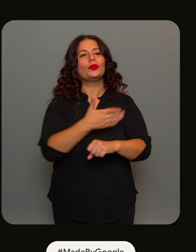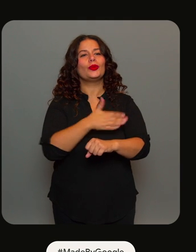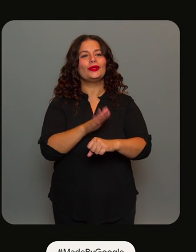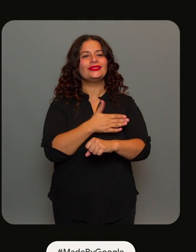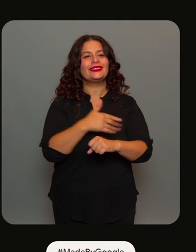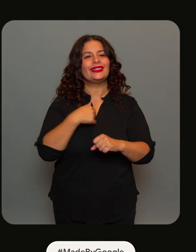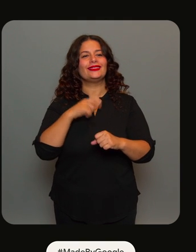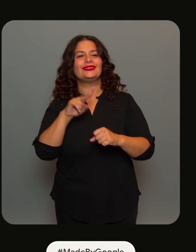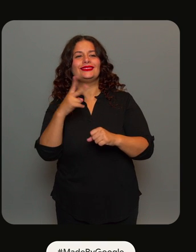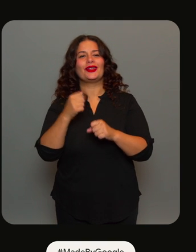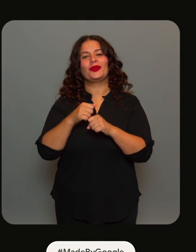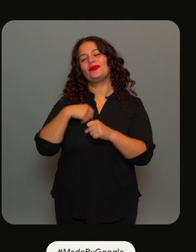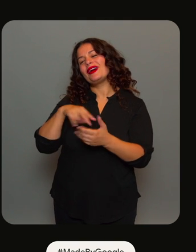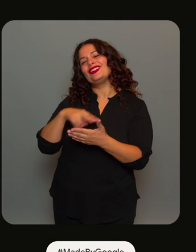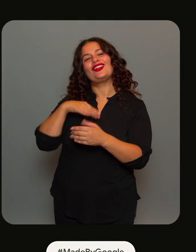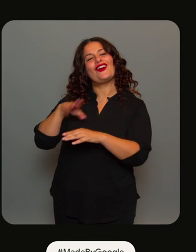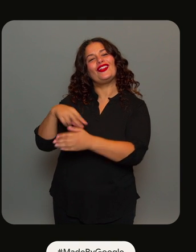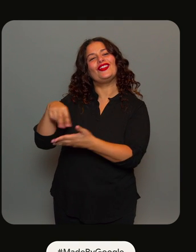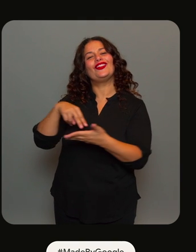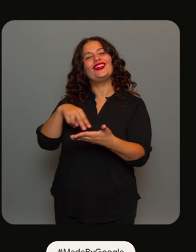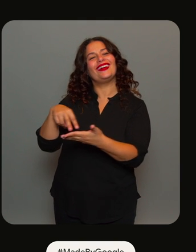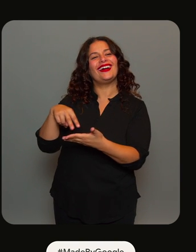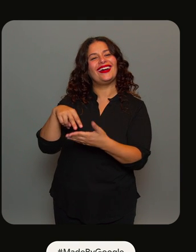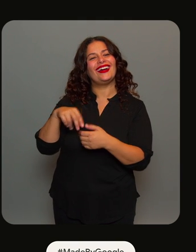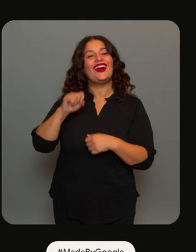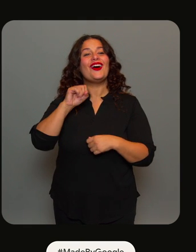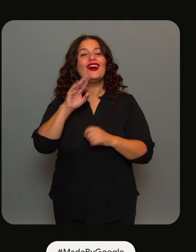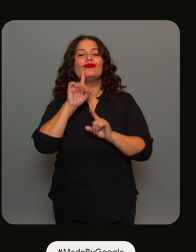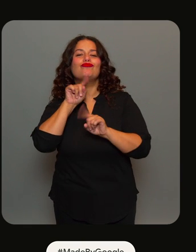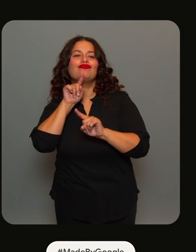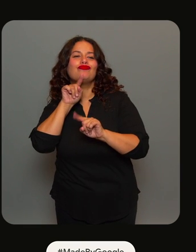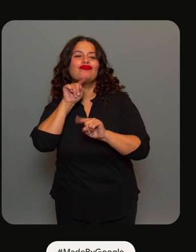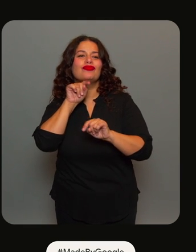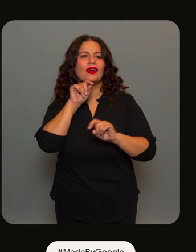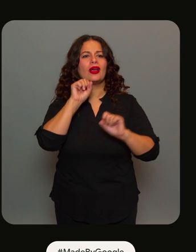The hands-free help from the Assistant is, of course, a life-saver.